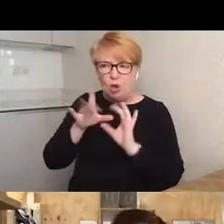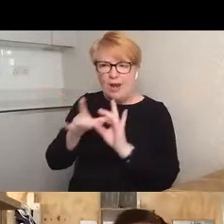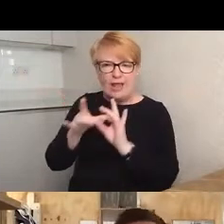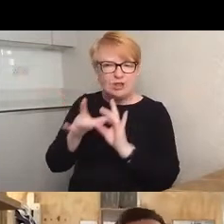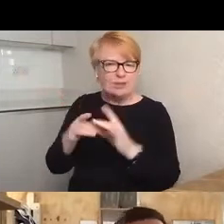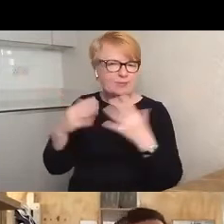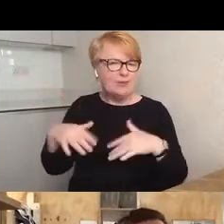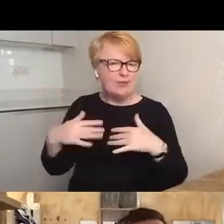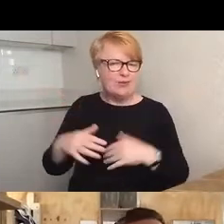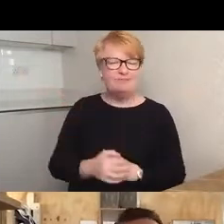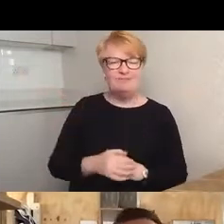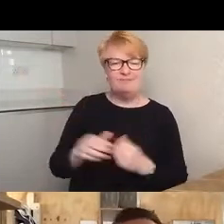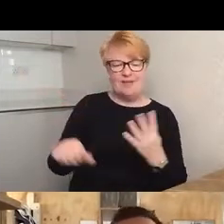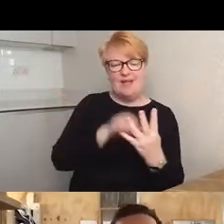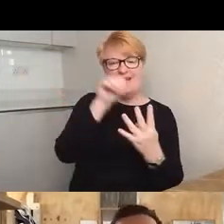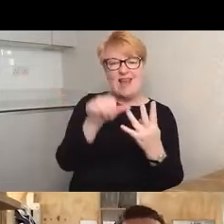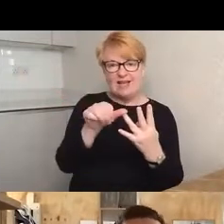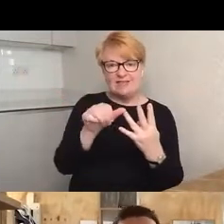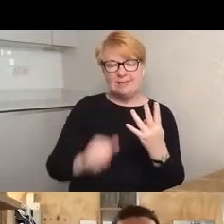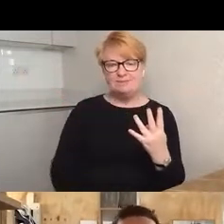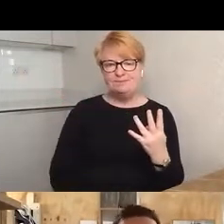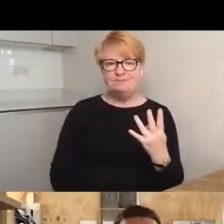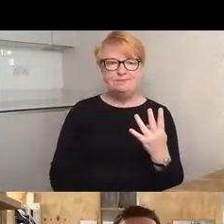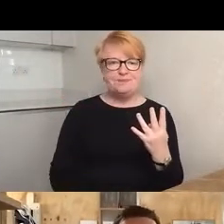So, the next one is, and this is not the usual suspects,